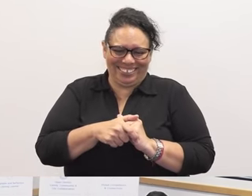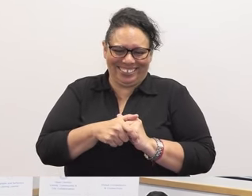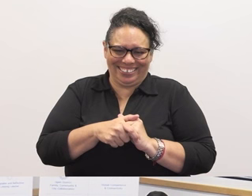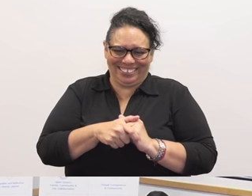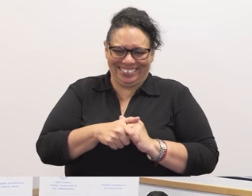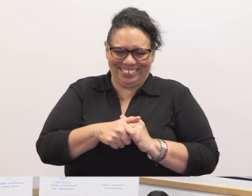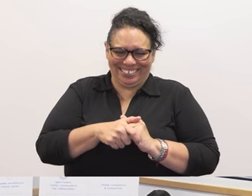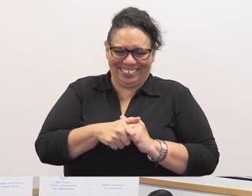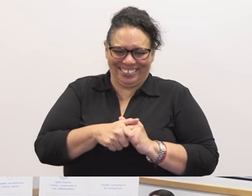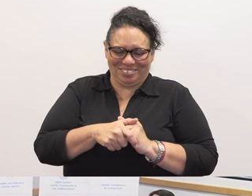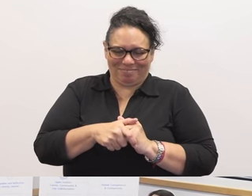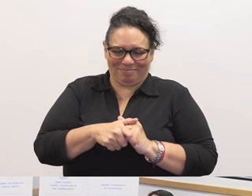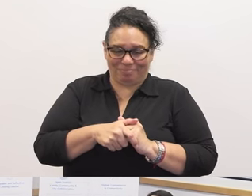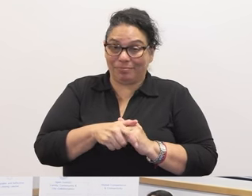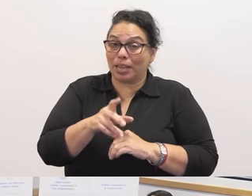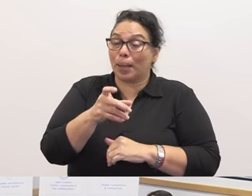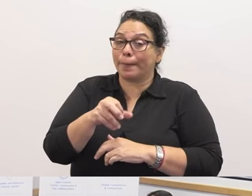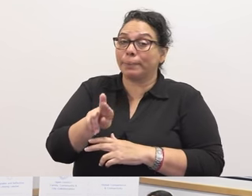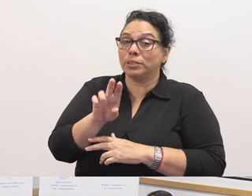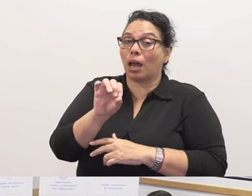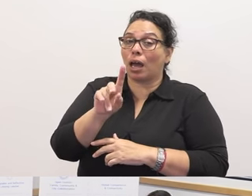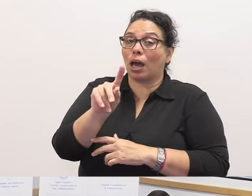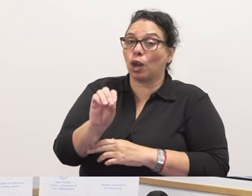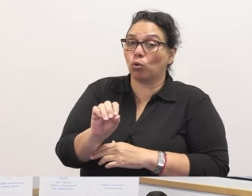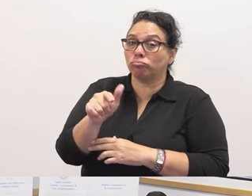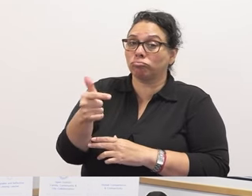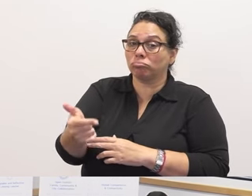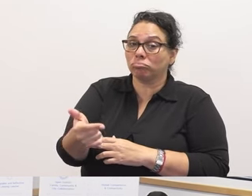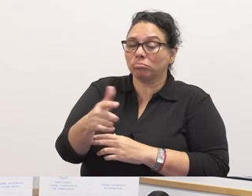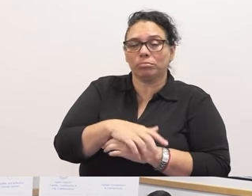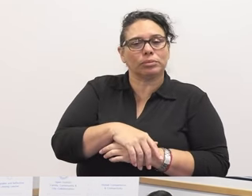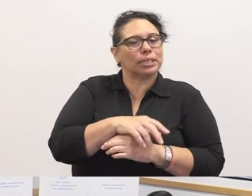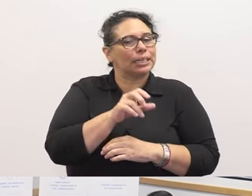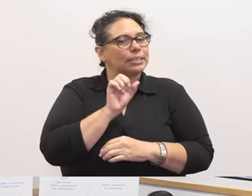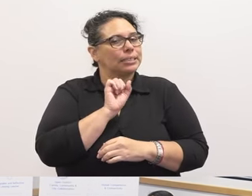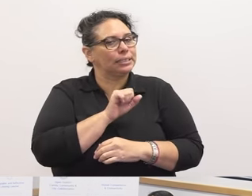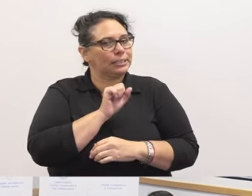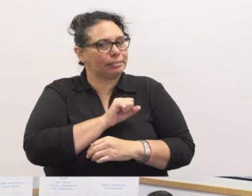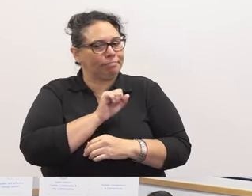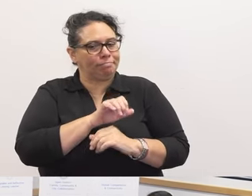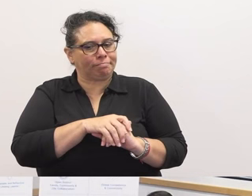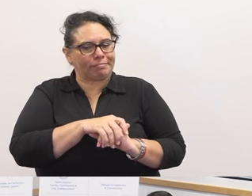What is it- Mr. Otto, did you have something? Yeah, I mean, this is a a naive question,